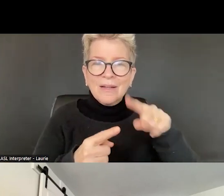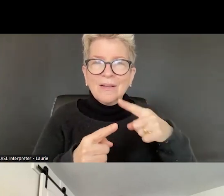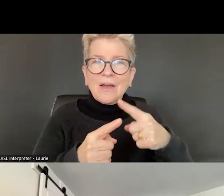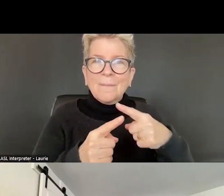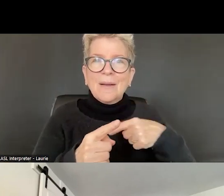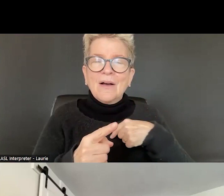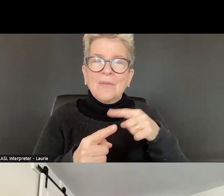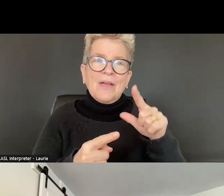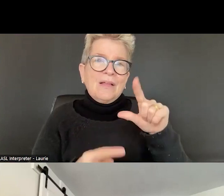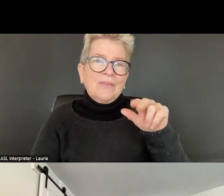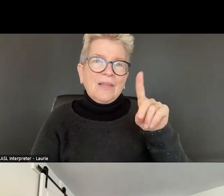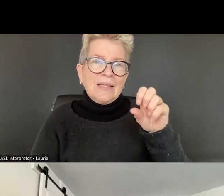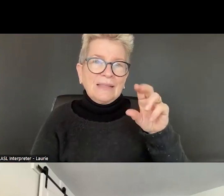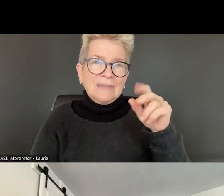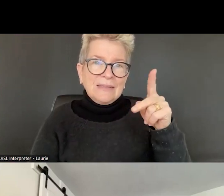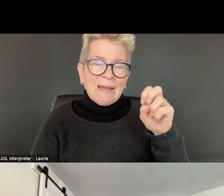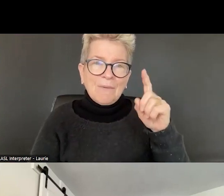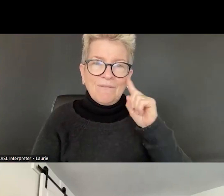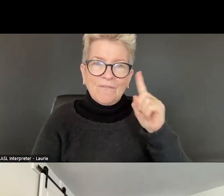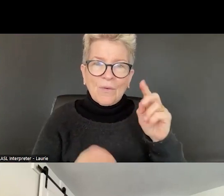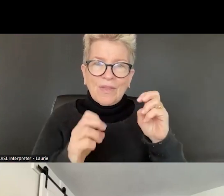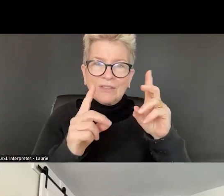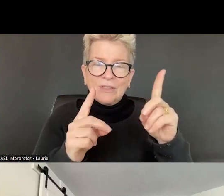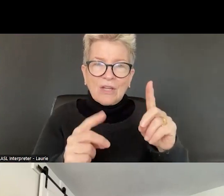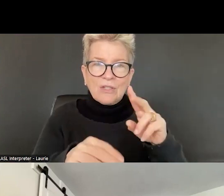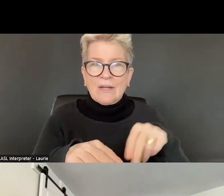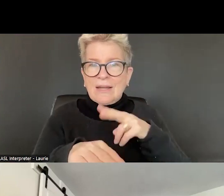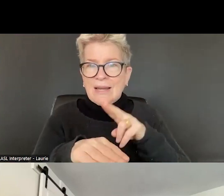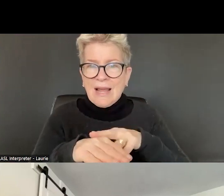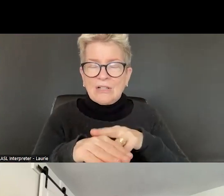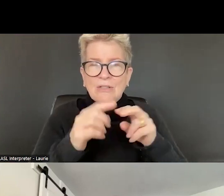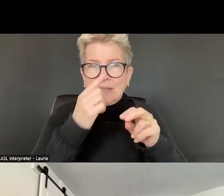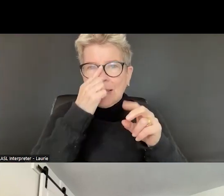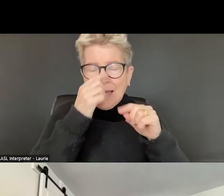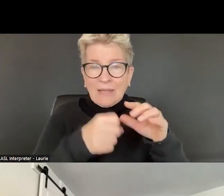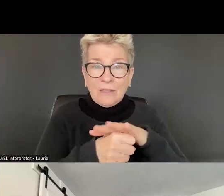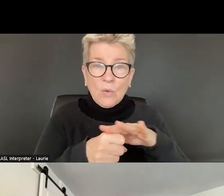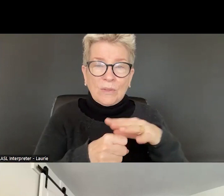both in Washington and nationally, and how that's kind of evolved. And particularly